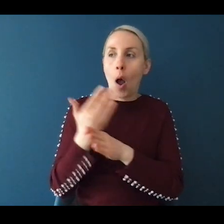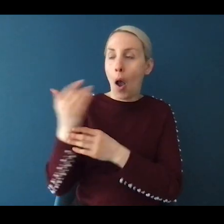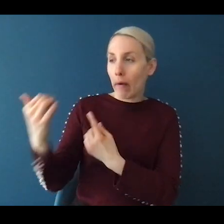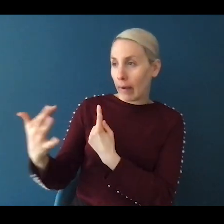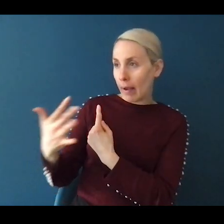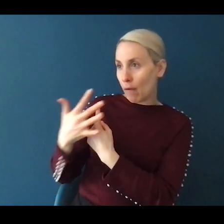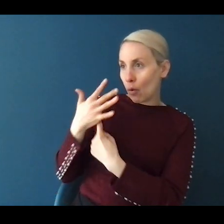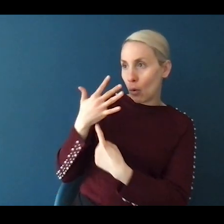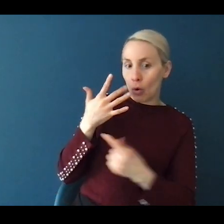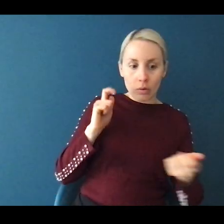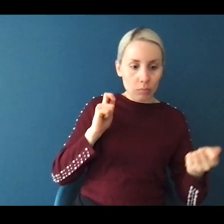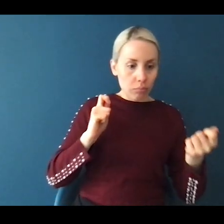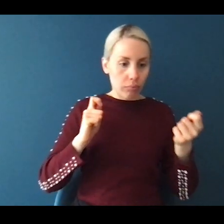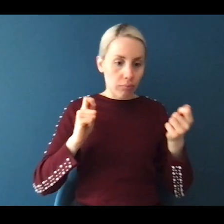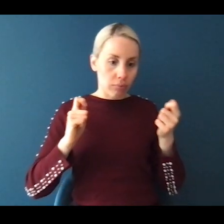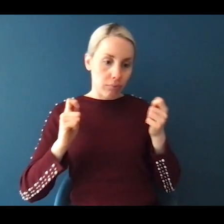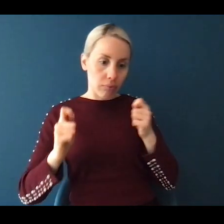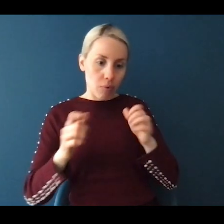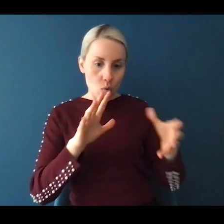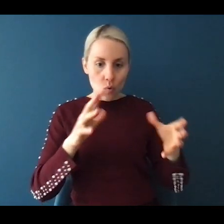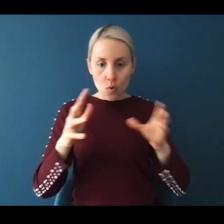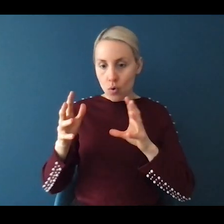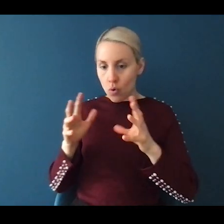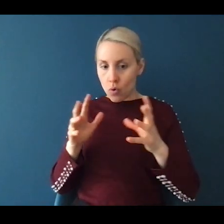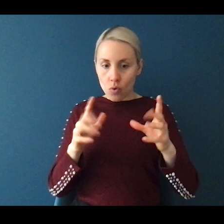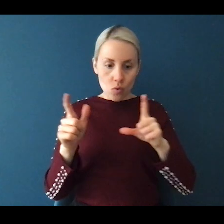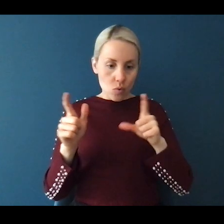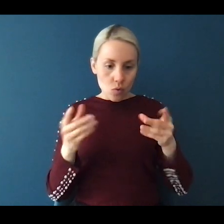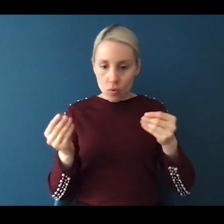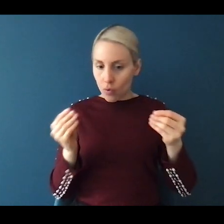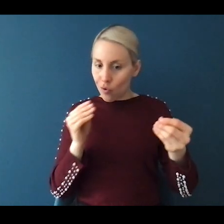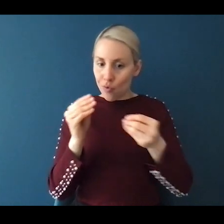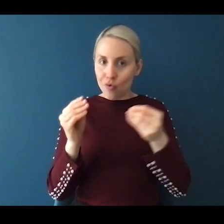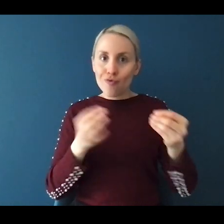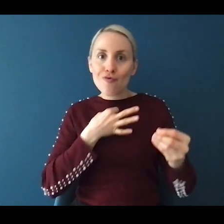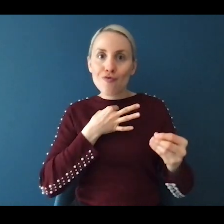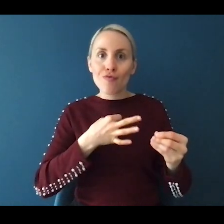you think that it might allow your work to take directions that you would have not considered